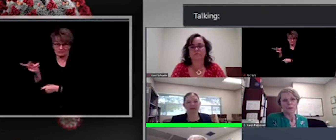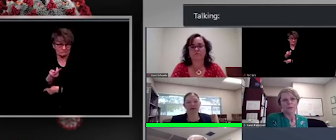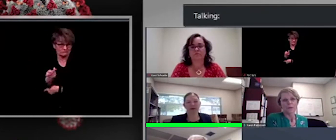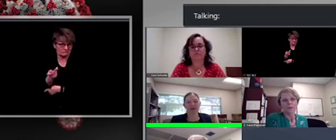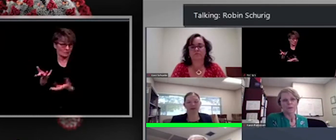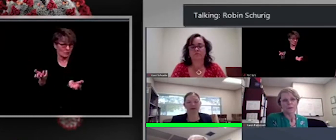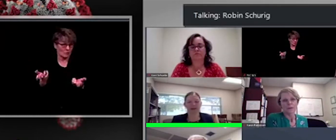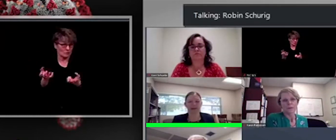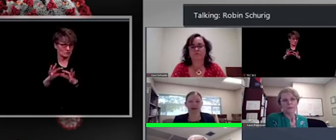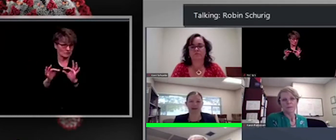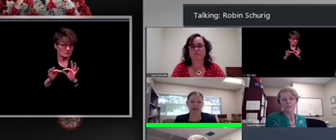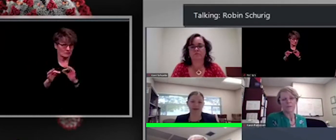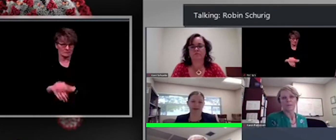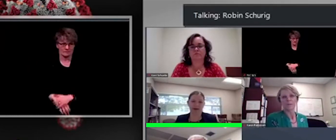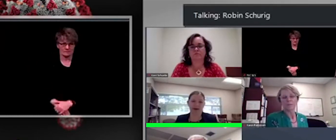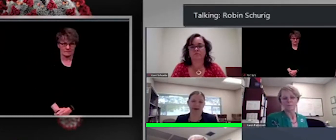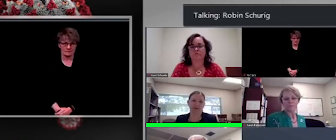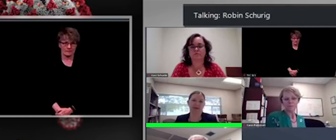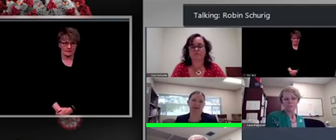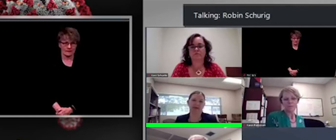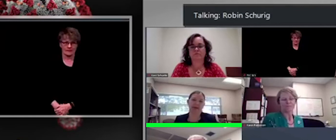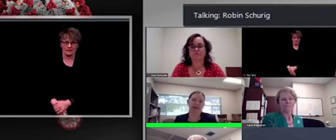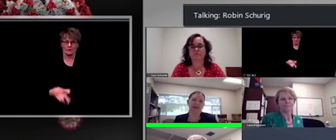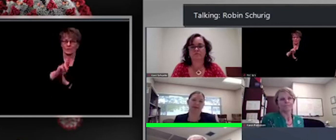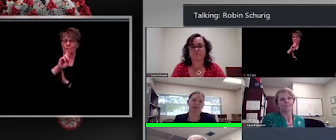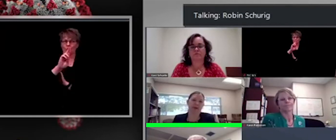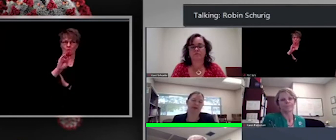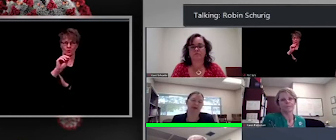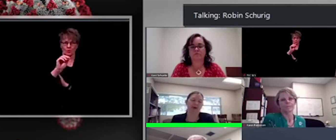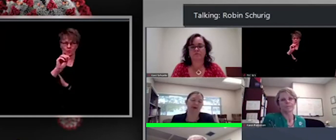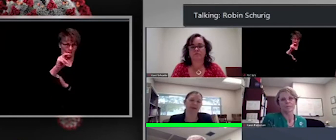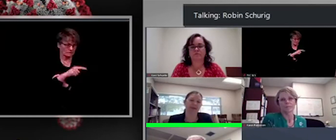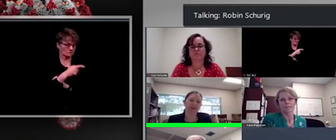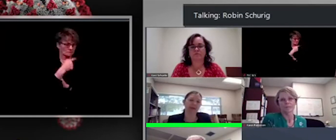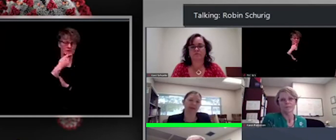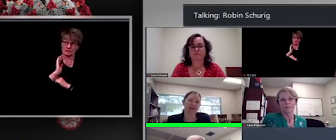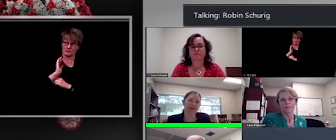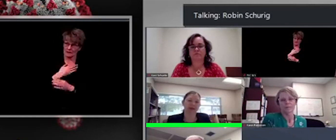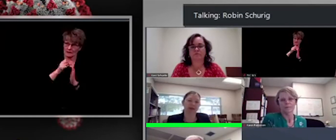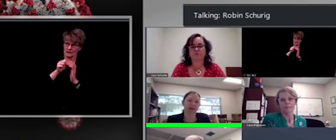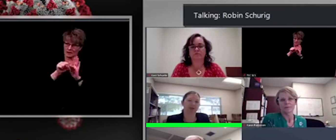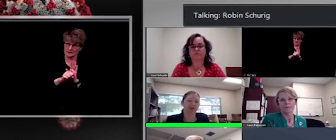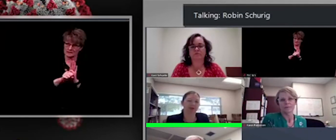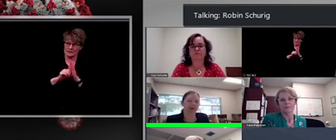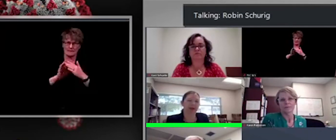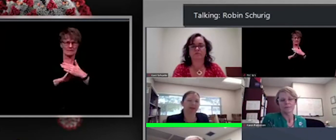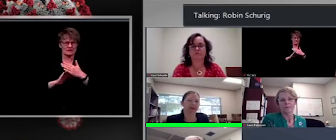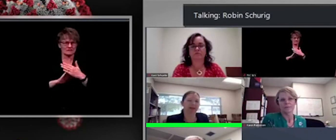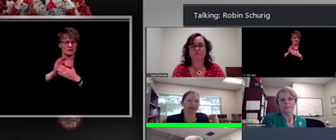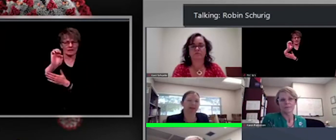as well. So, the way that the state calculates our case rate is based on what they call episode date. For each individual case, they assign